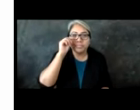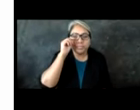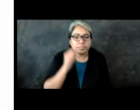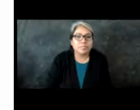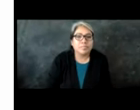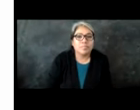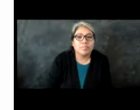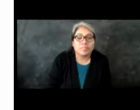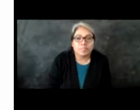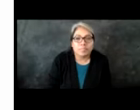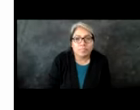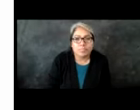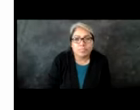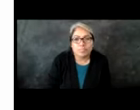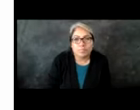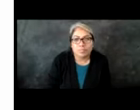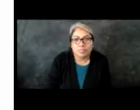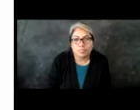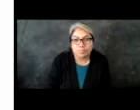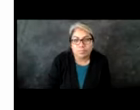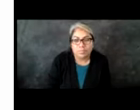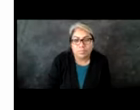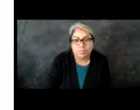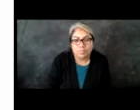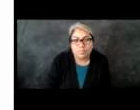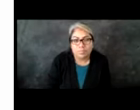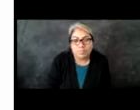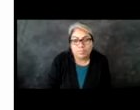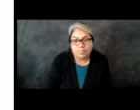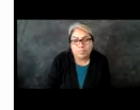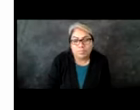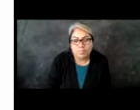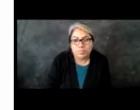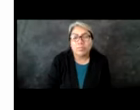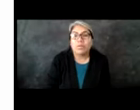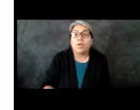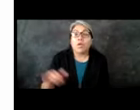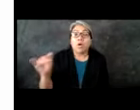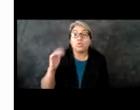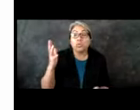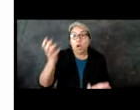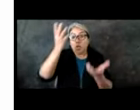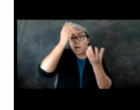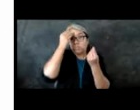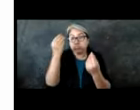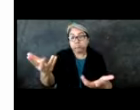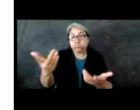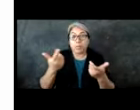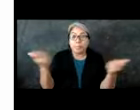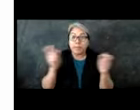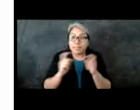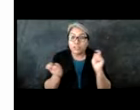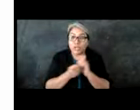SSI rules so that they can keep those benefits as well. And then